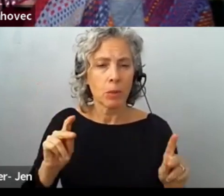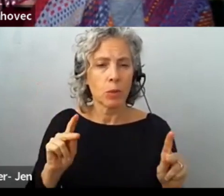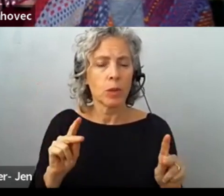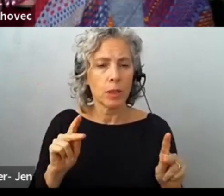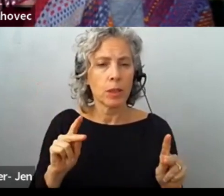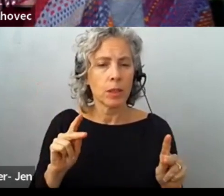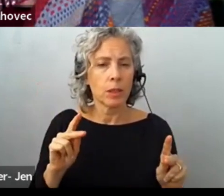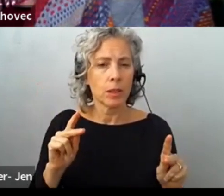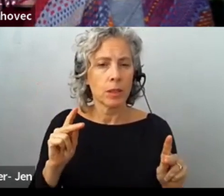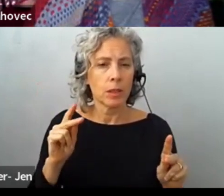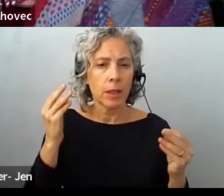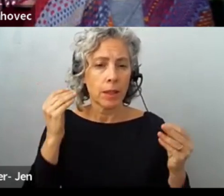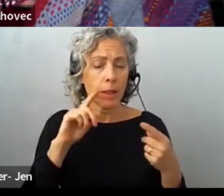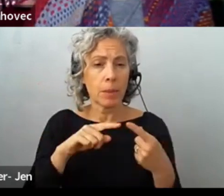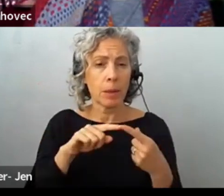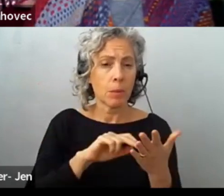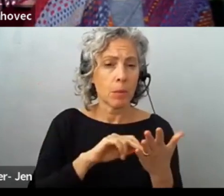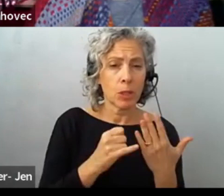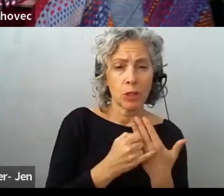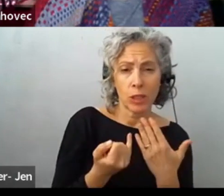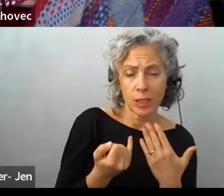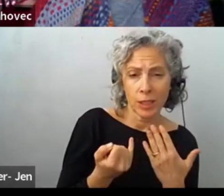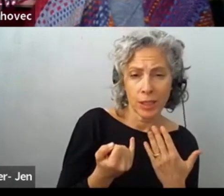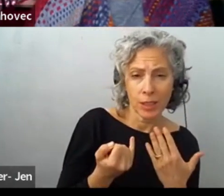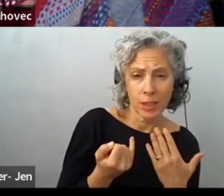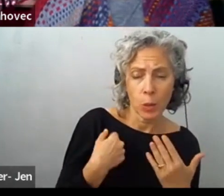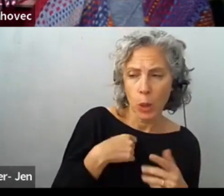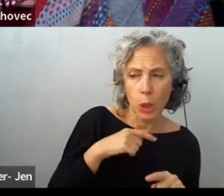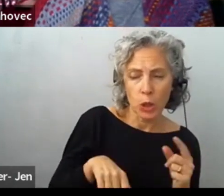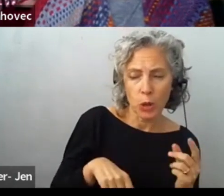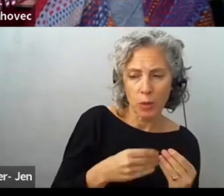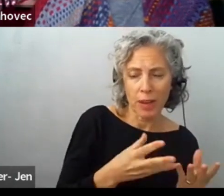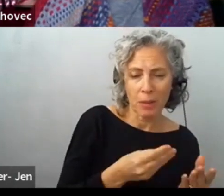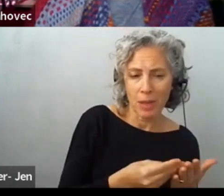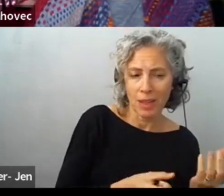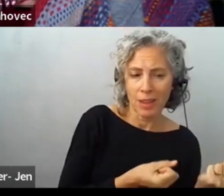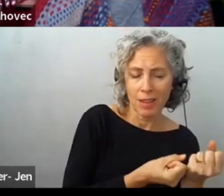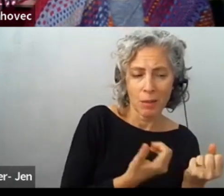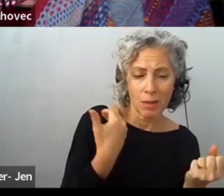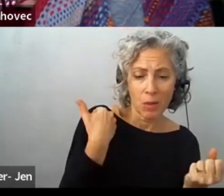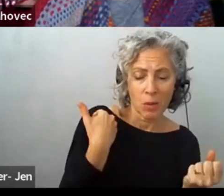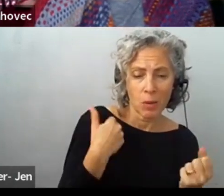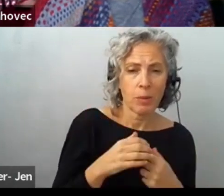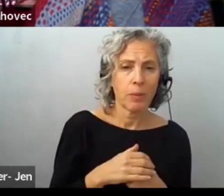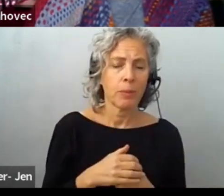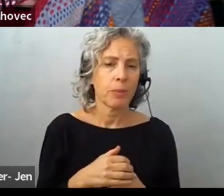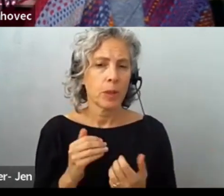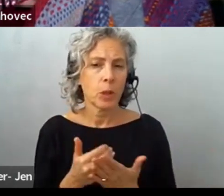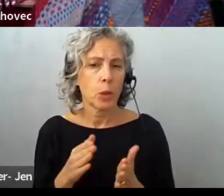think about projects that we hadn't been able to fund before, or new ways to reorganize